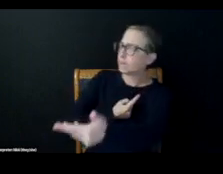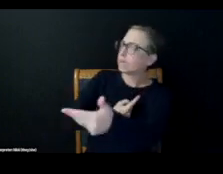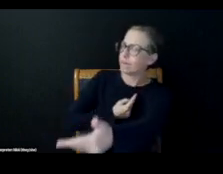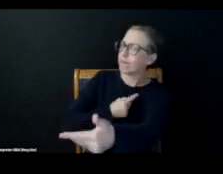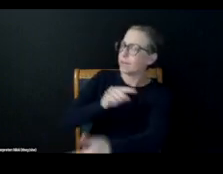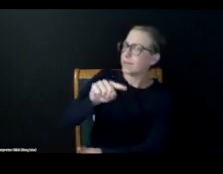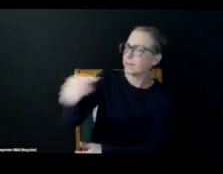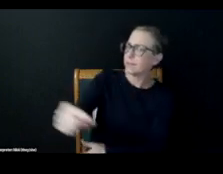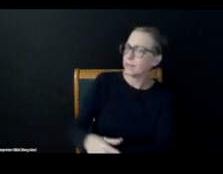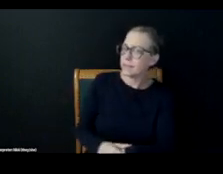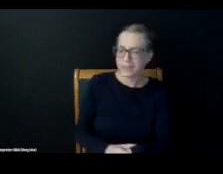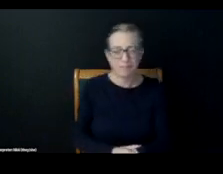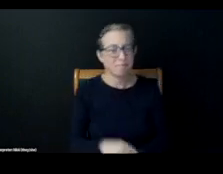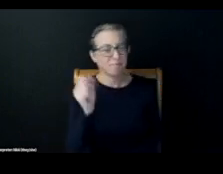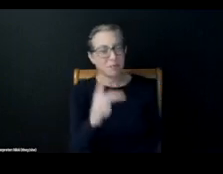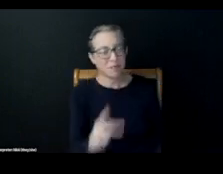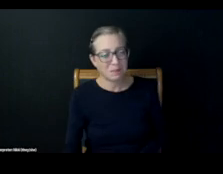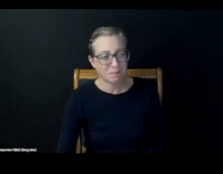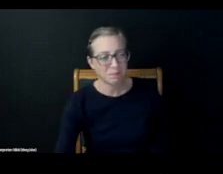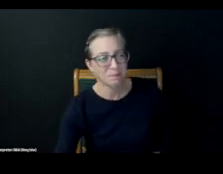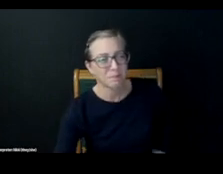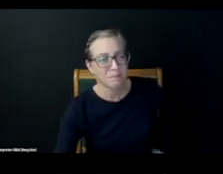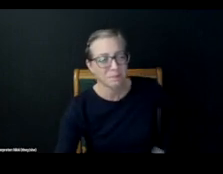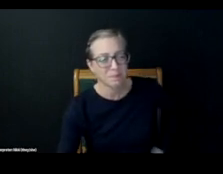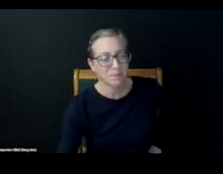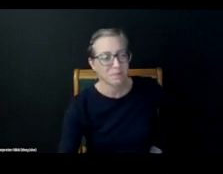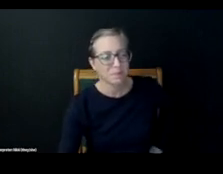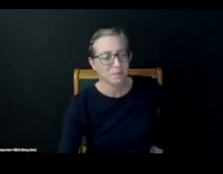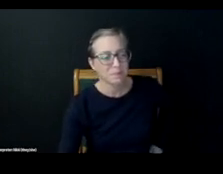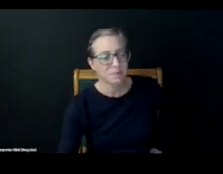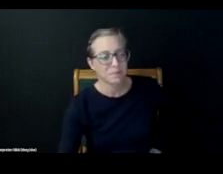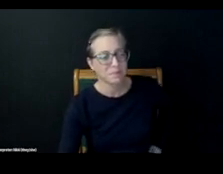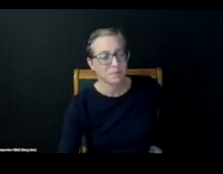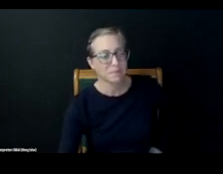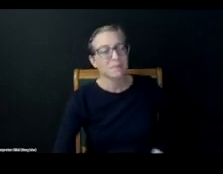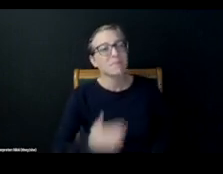Okay. My name is Jennifer Senda.